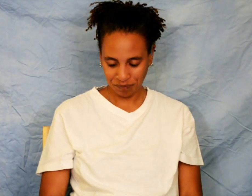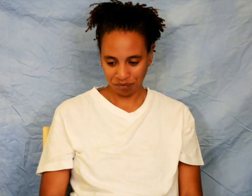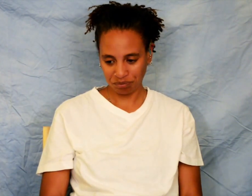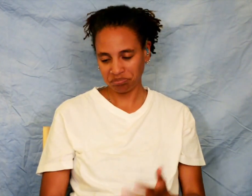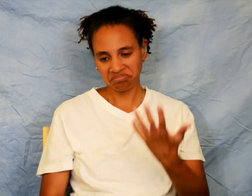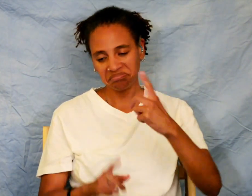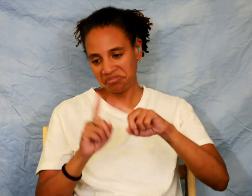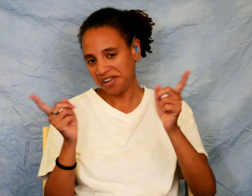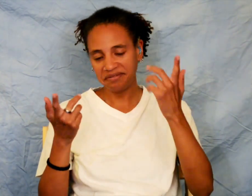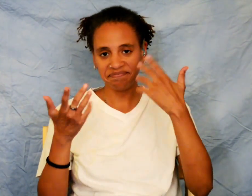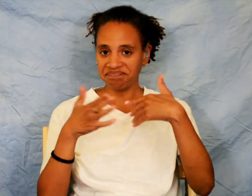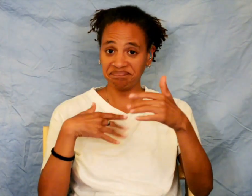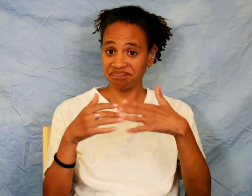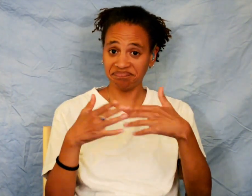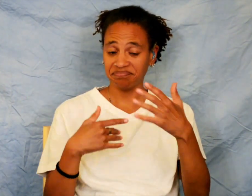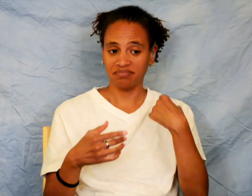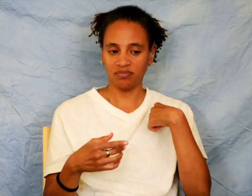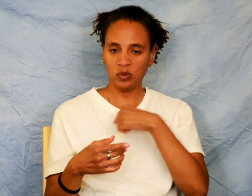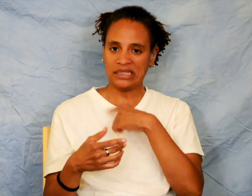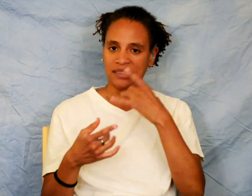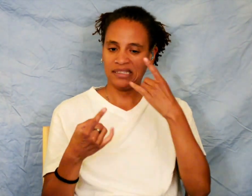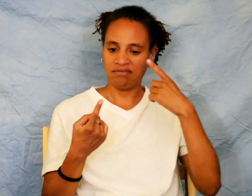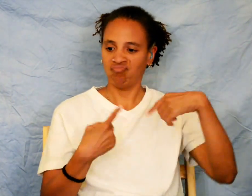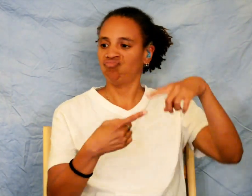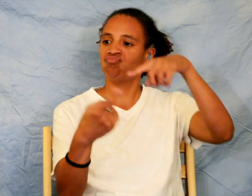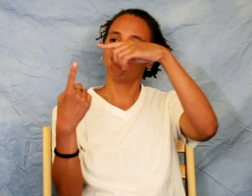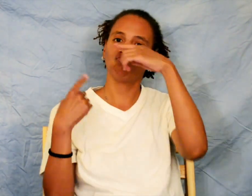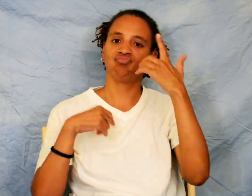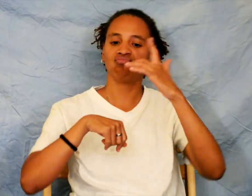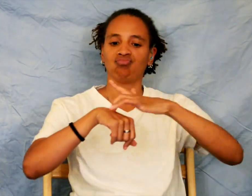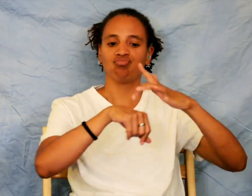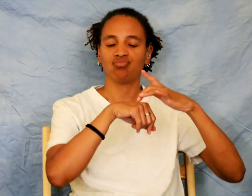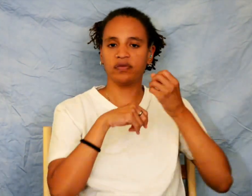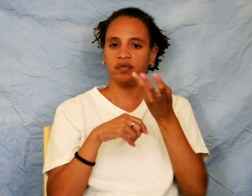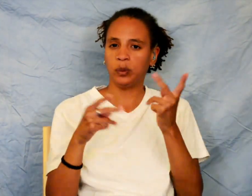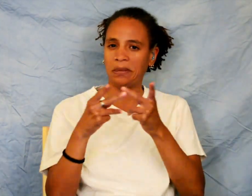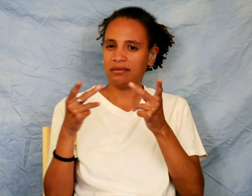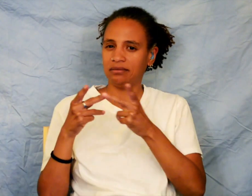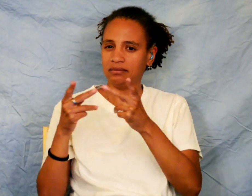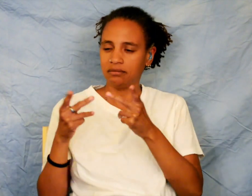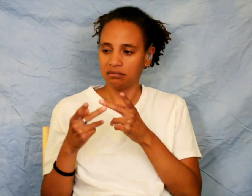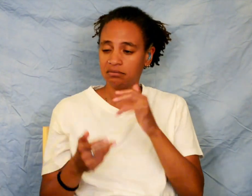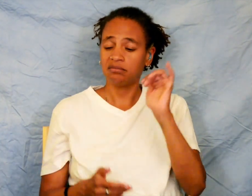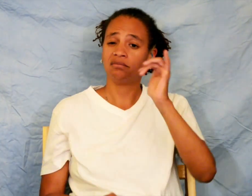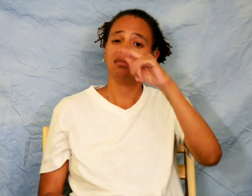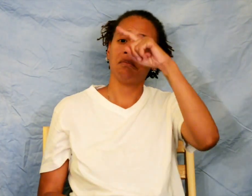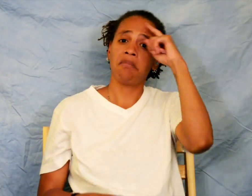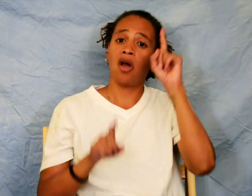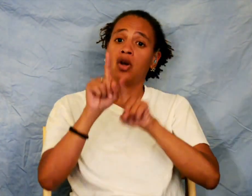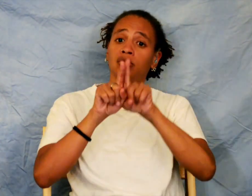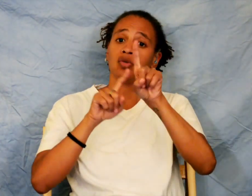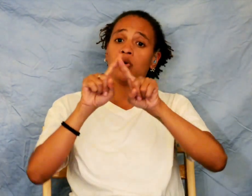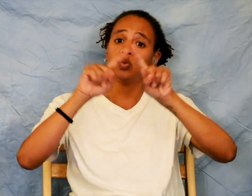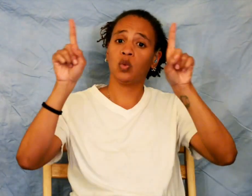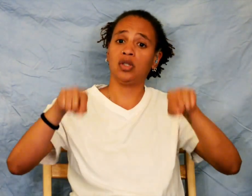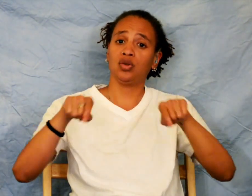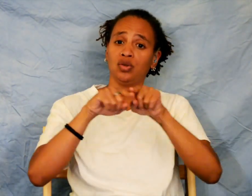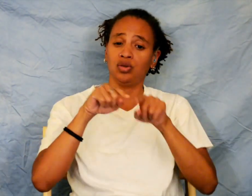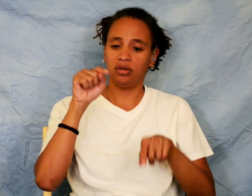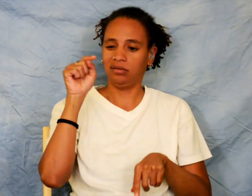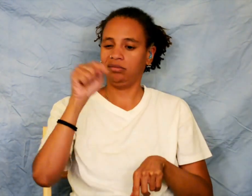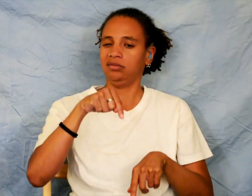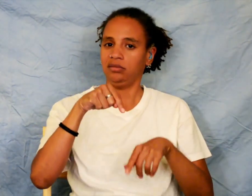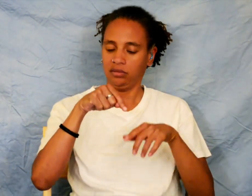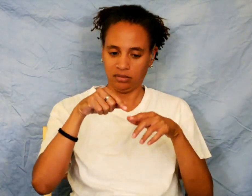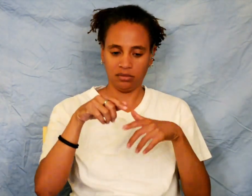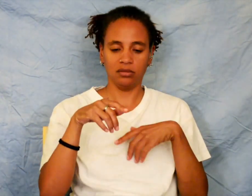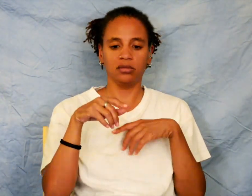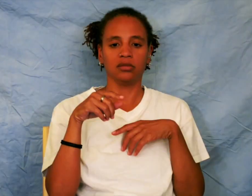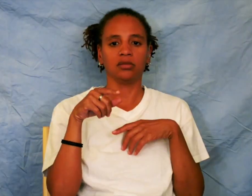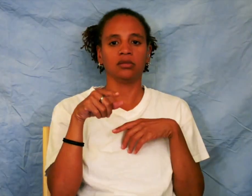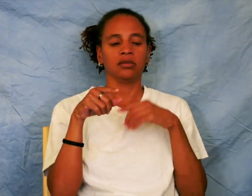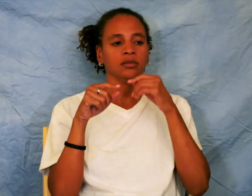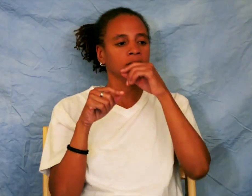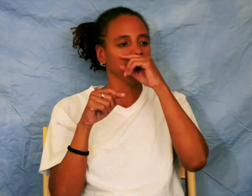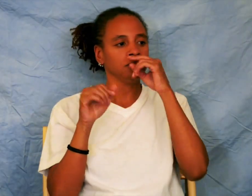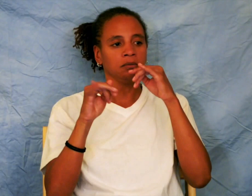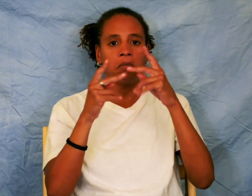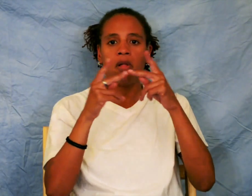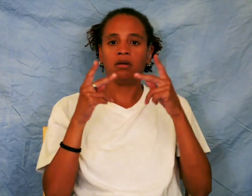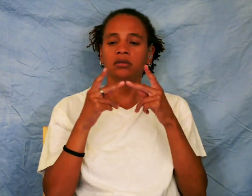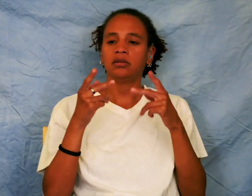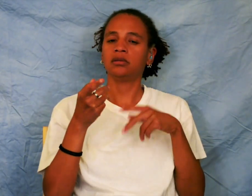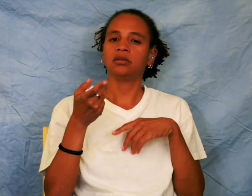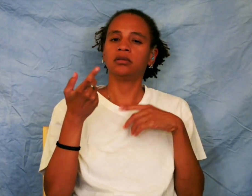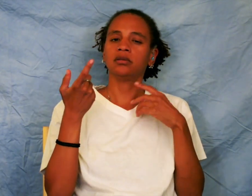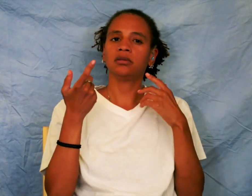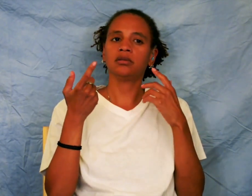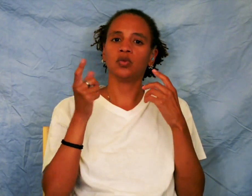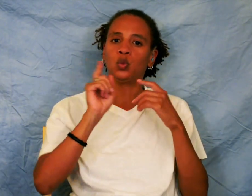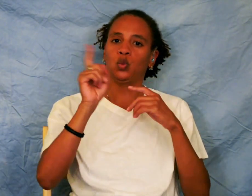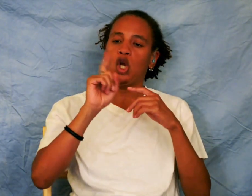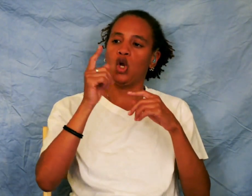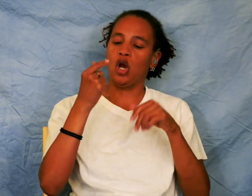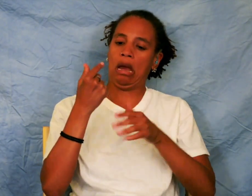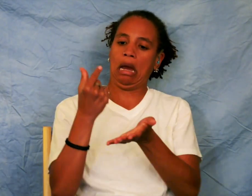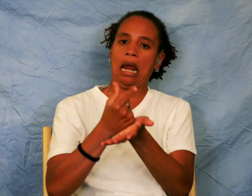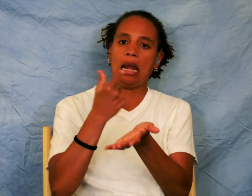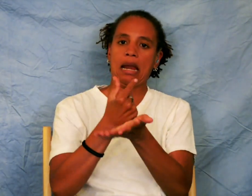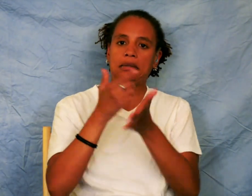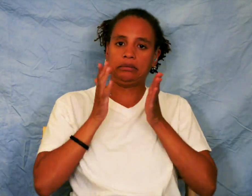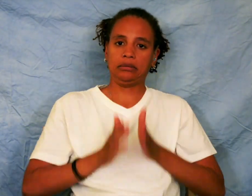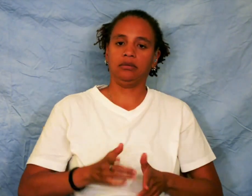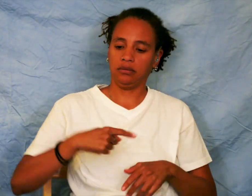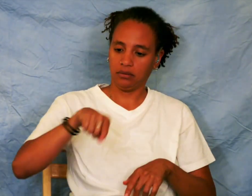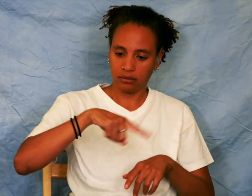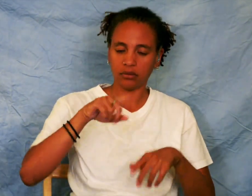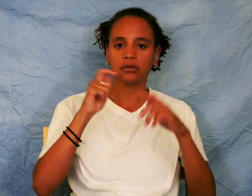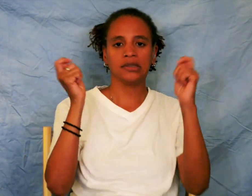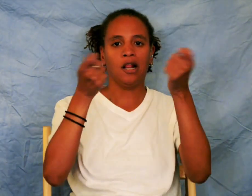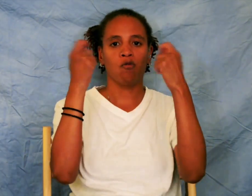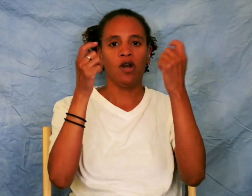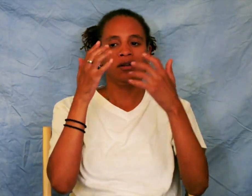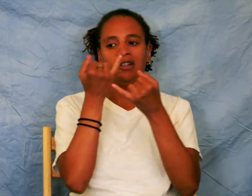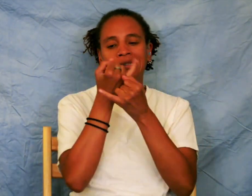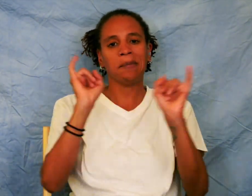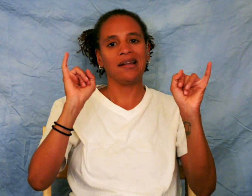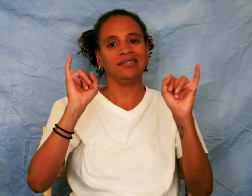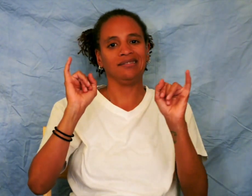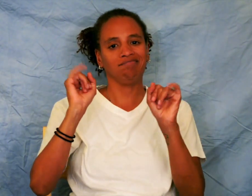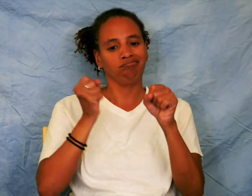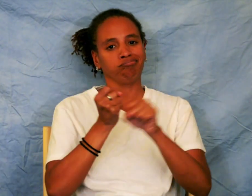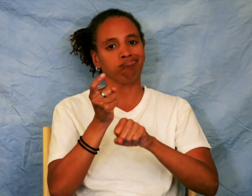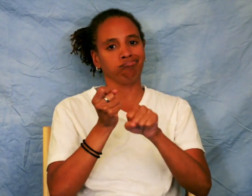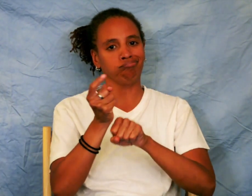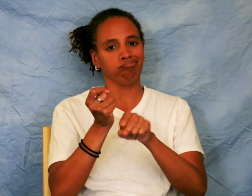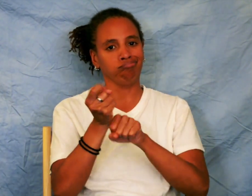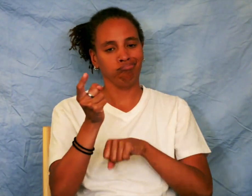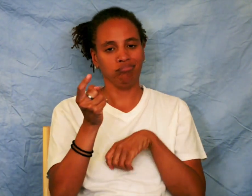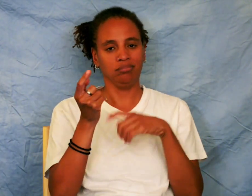But anyway, we toured around to a few places. The Black Star Square is where Ghanaians annually